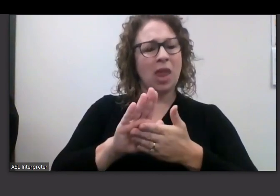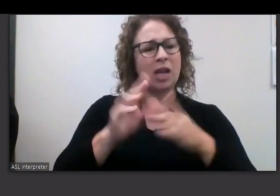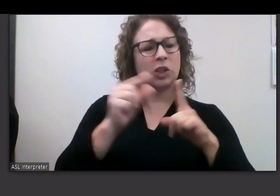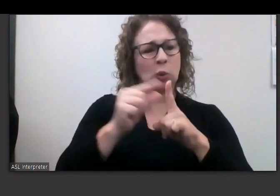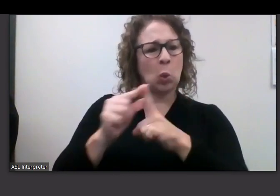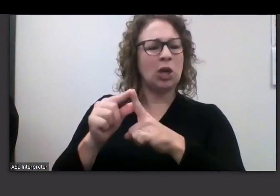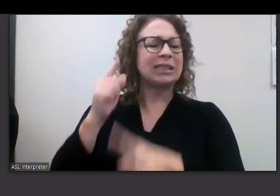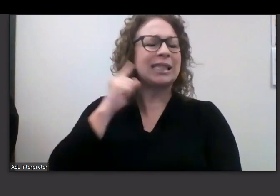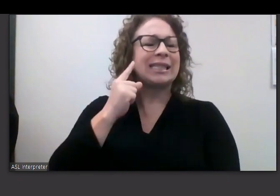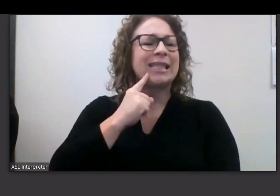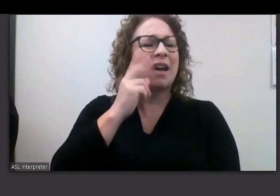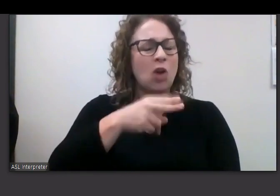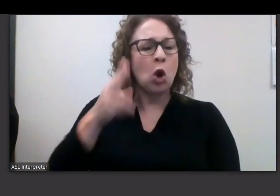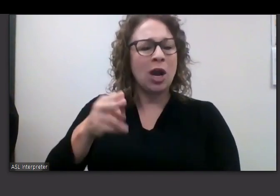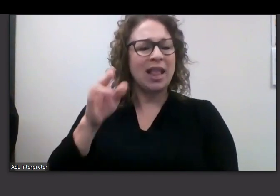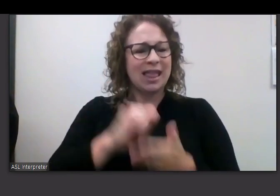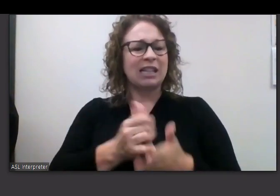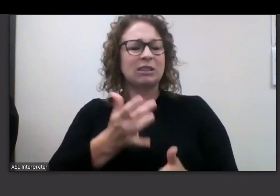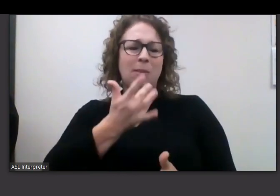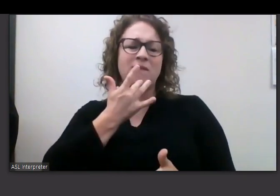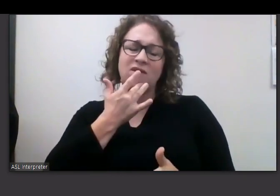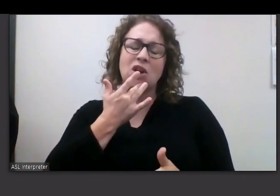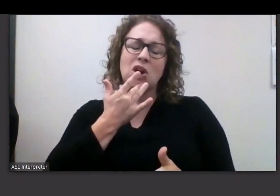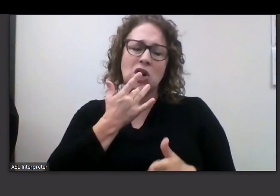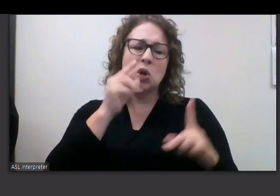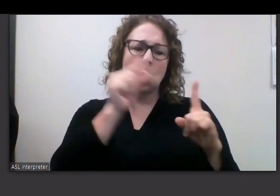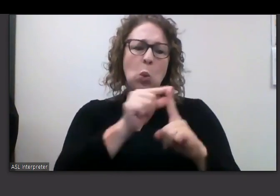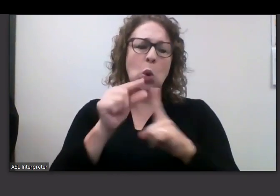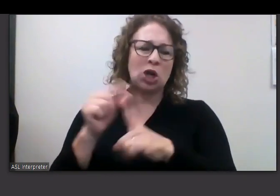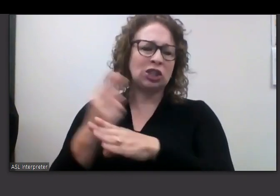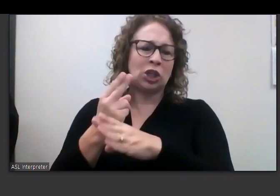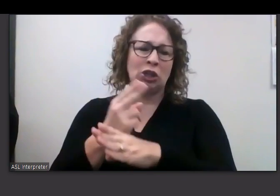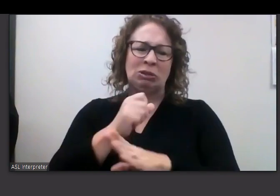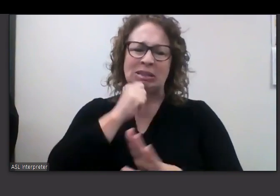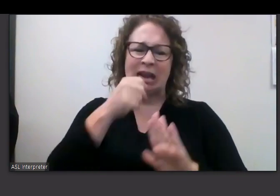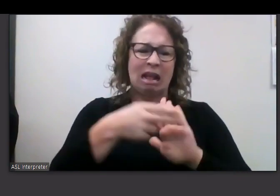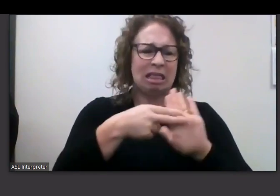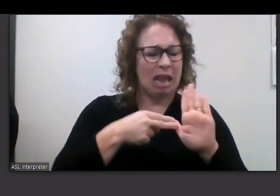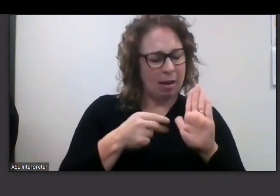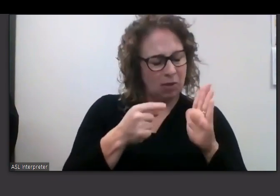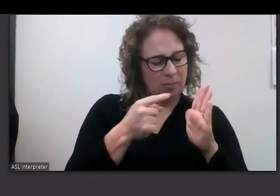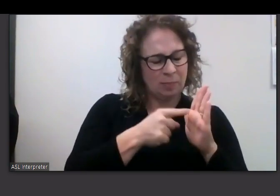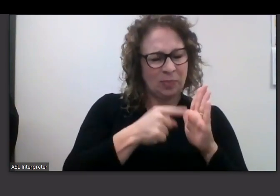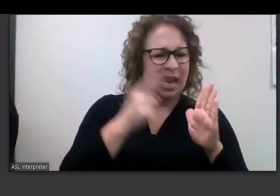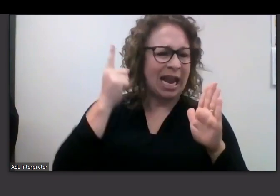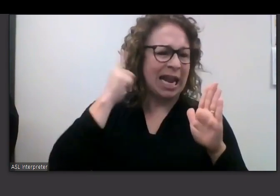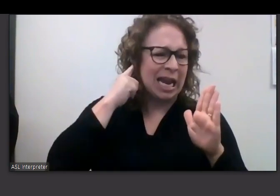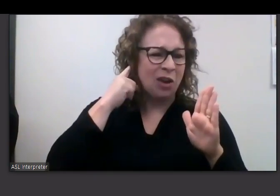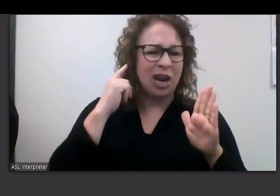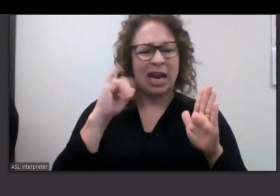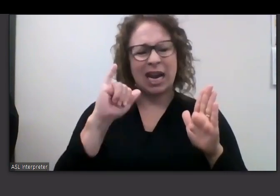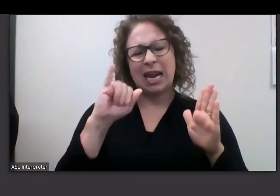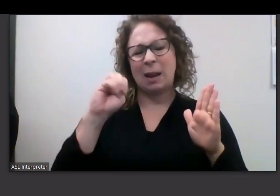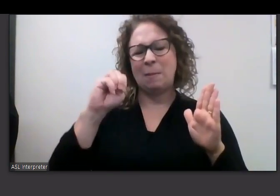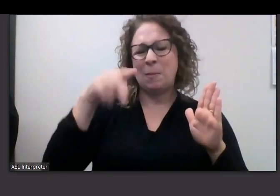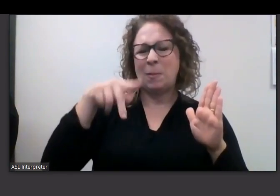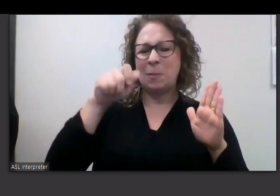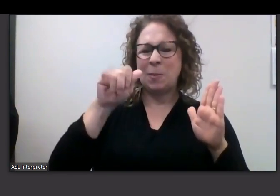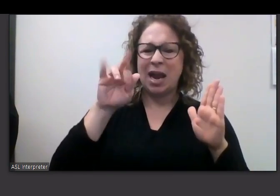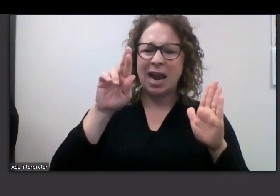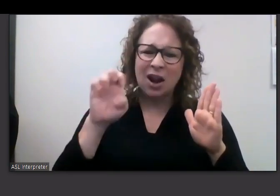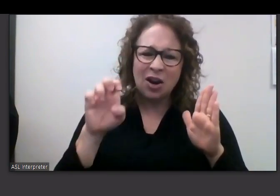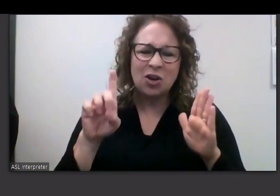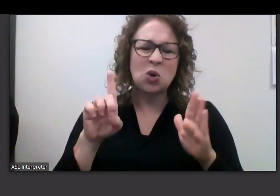It's the preferred term to use instead of hearing impaired or older language like deaf and dumb.